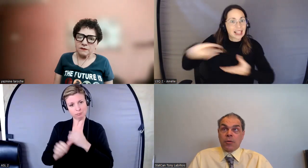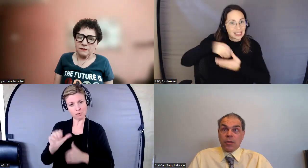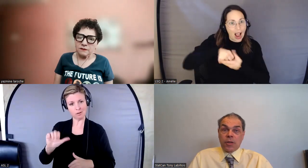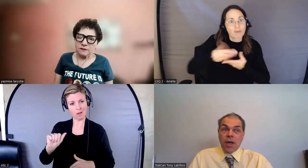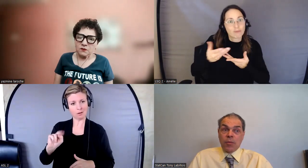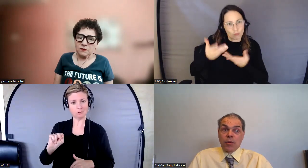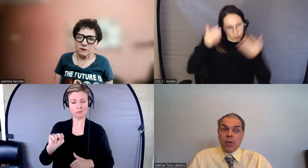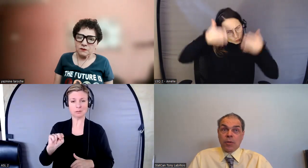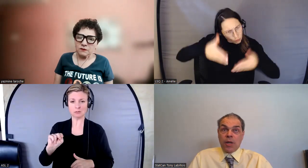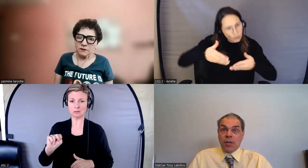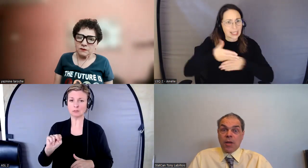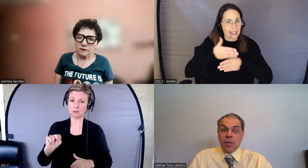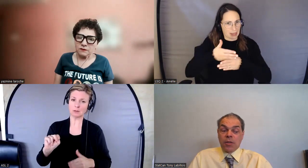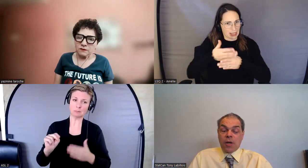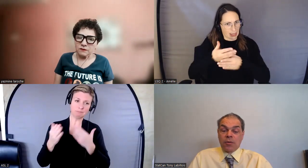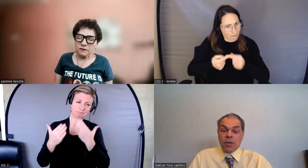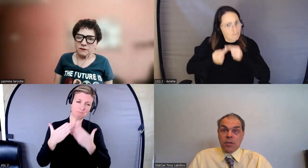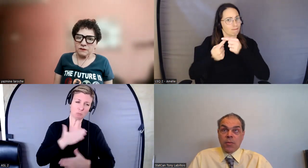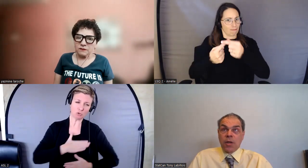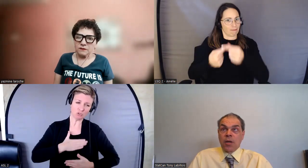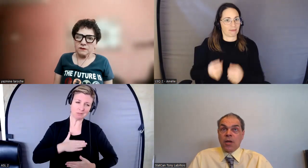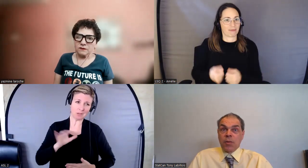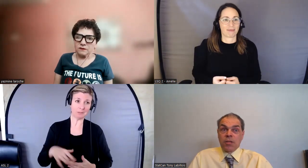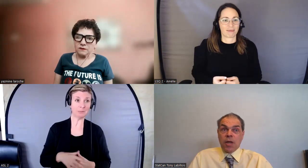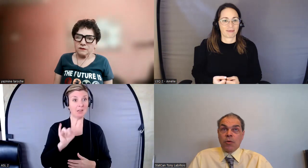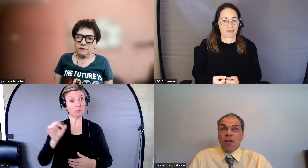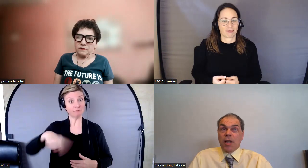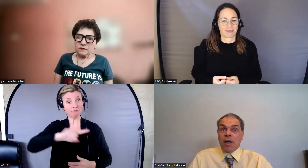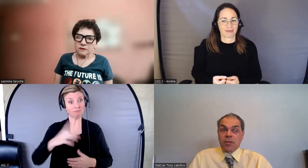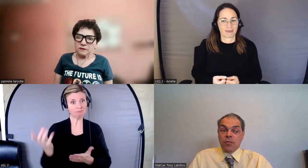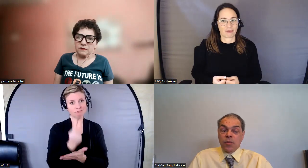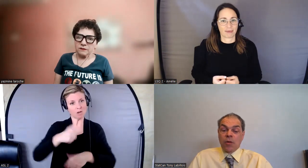if you took the time to come today that means a lot to us it means that we have allies that